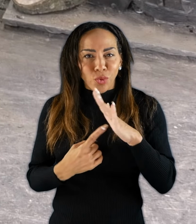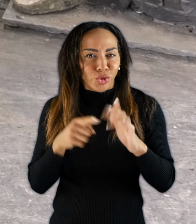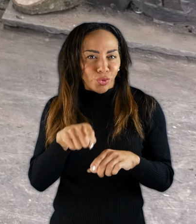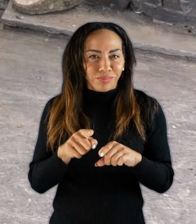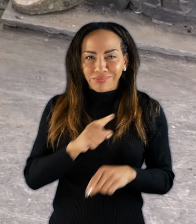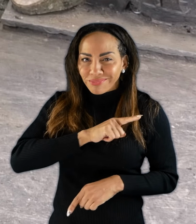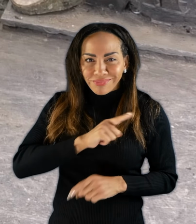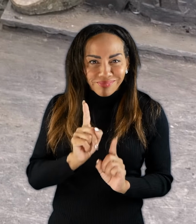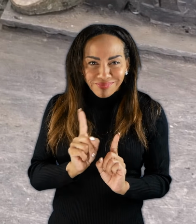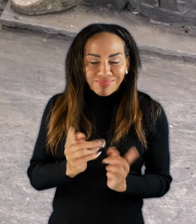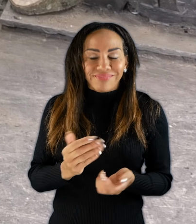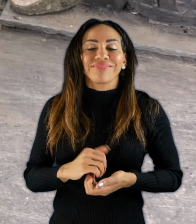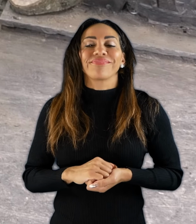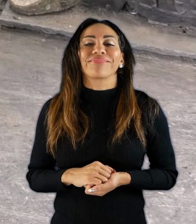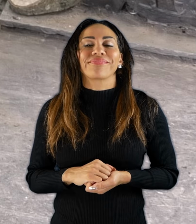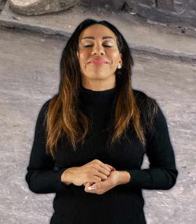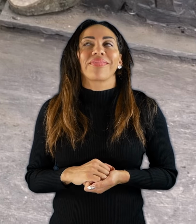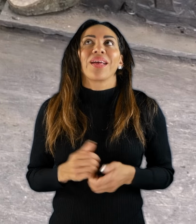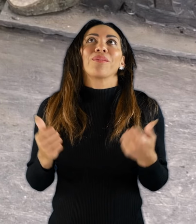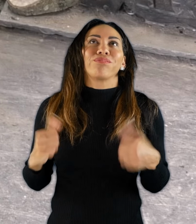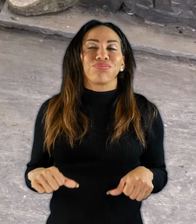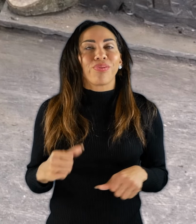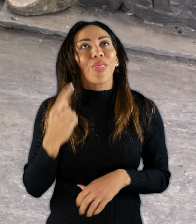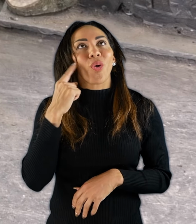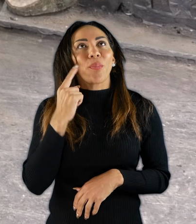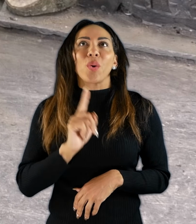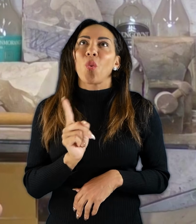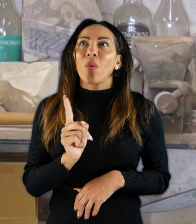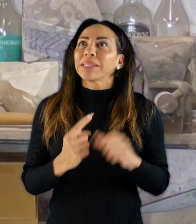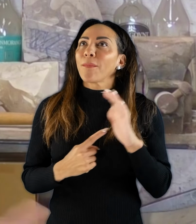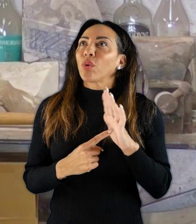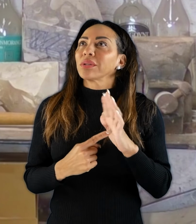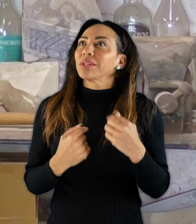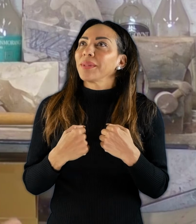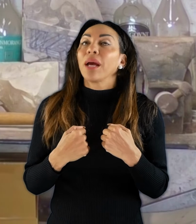The object that I finally thought about is my wheelchair, because I get in it first thing in